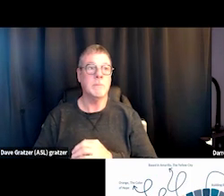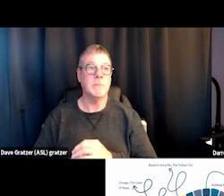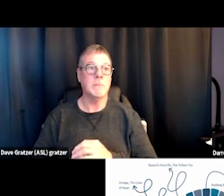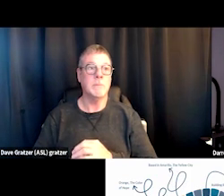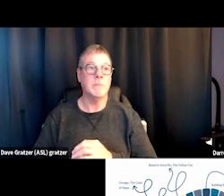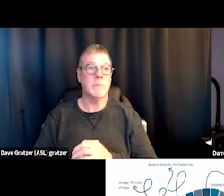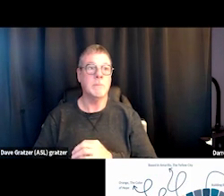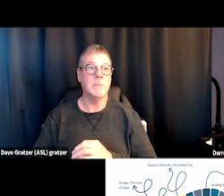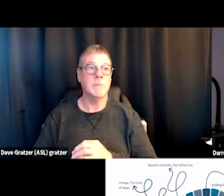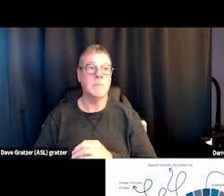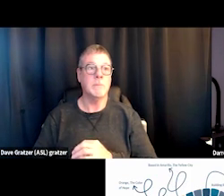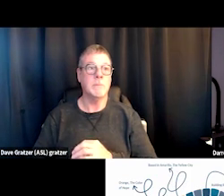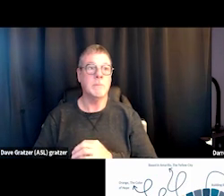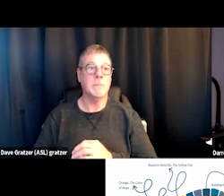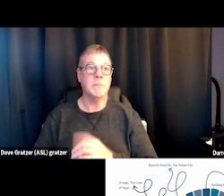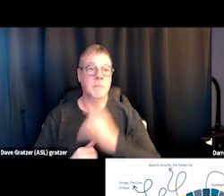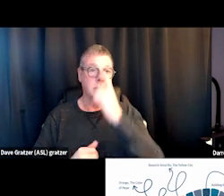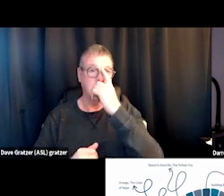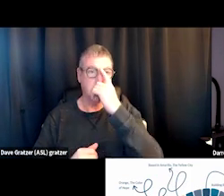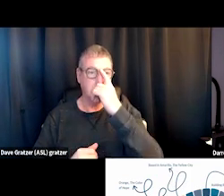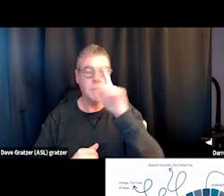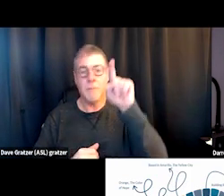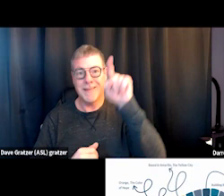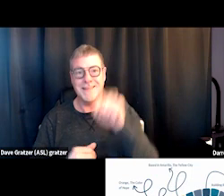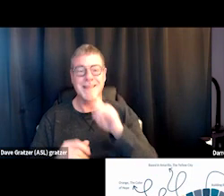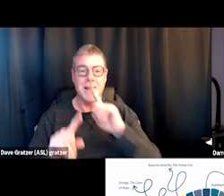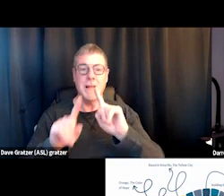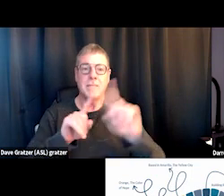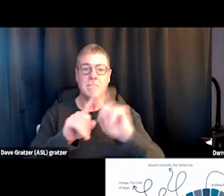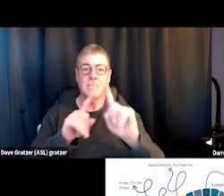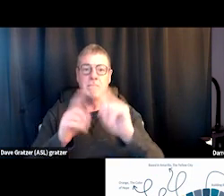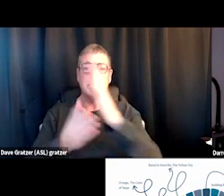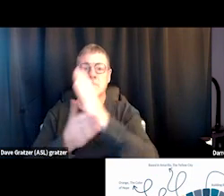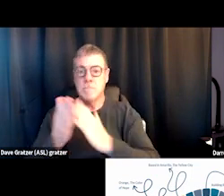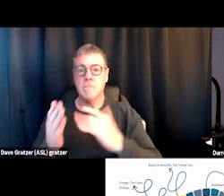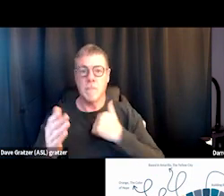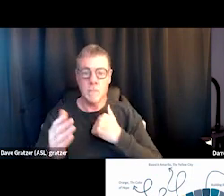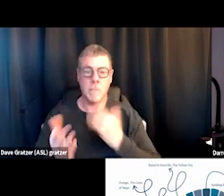is these are the various pieces that we've put together in this continuum,